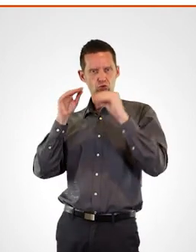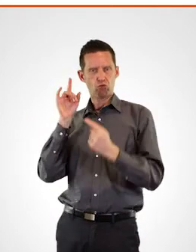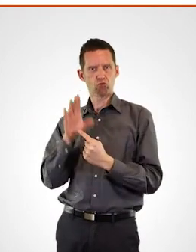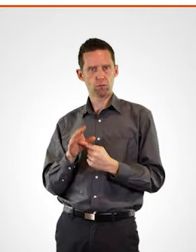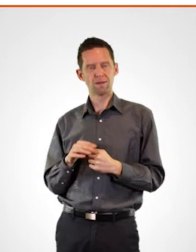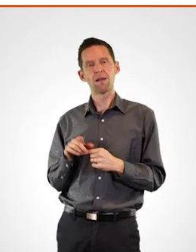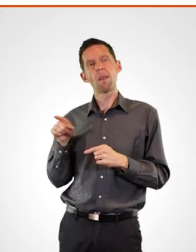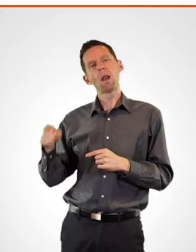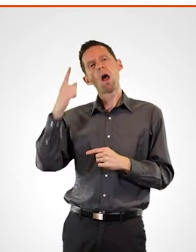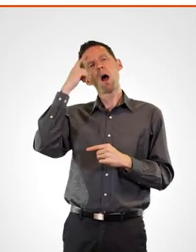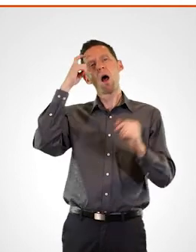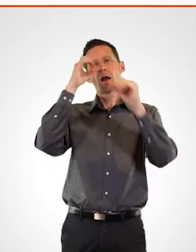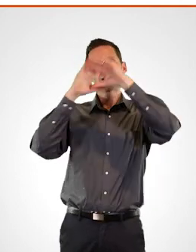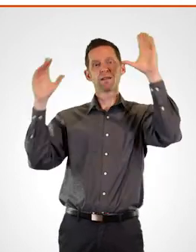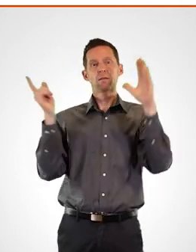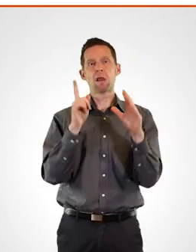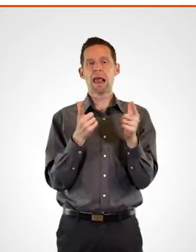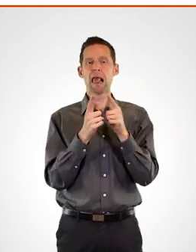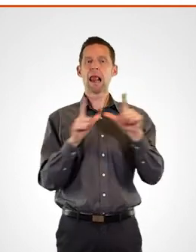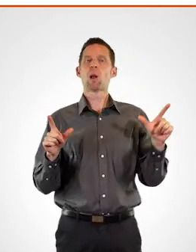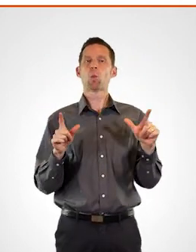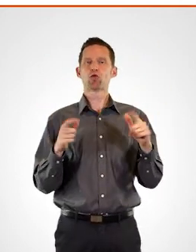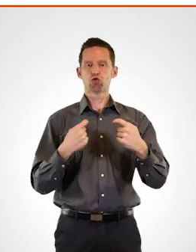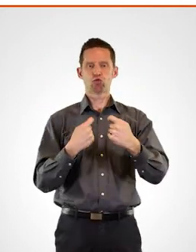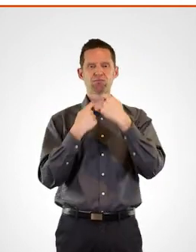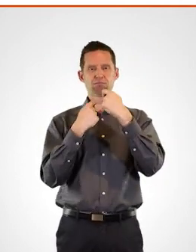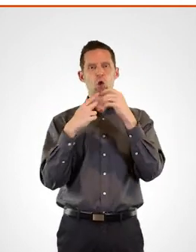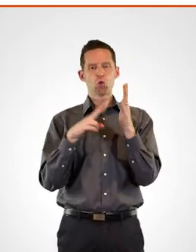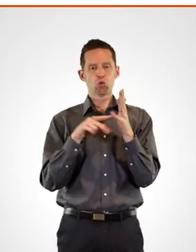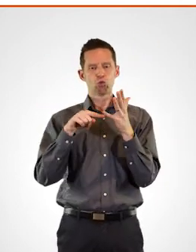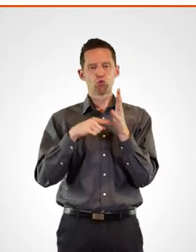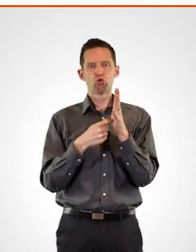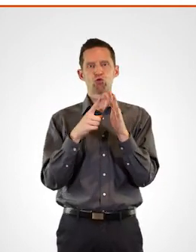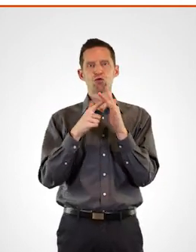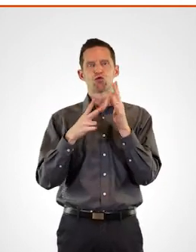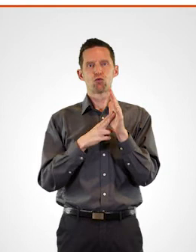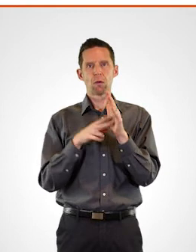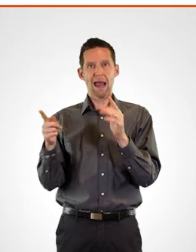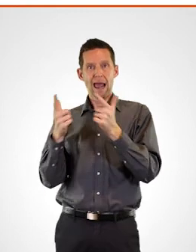and it's really centred around this idea of language nutrition, and the thoughts about language nutrition are